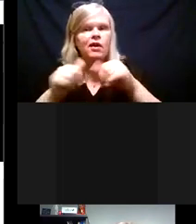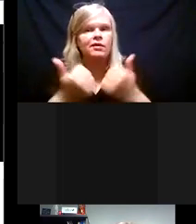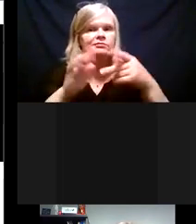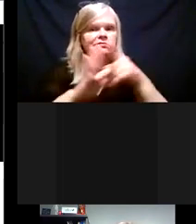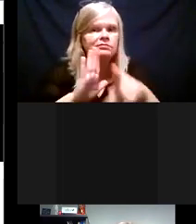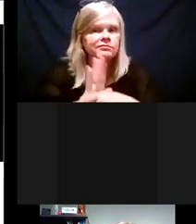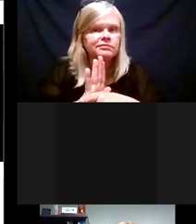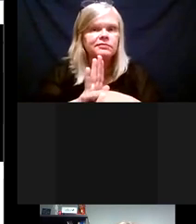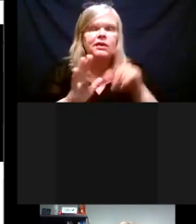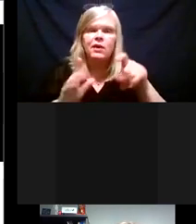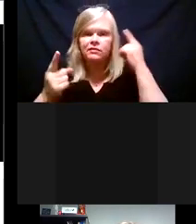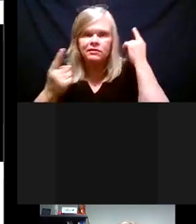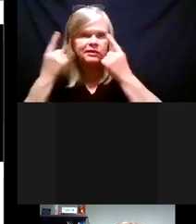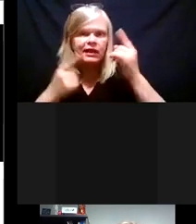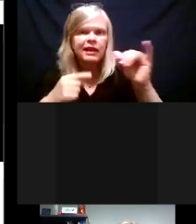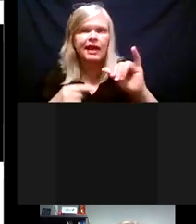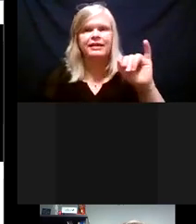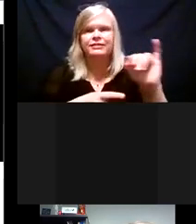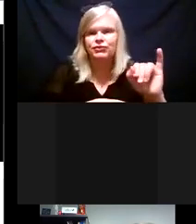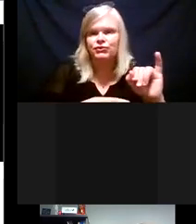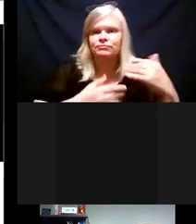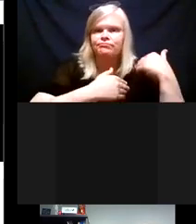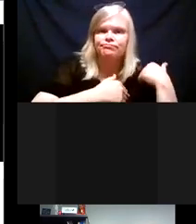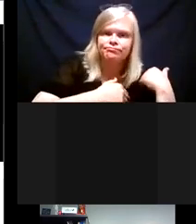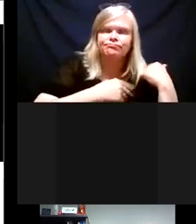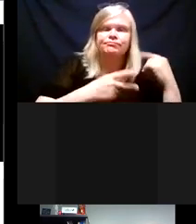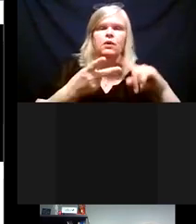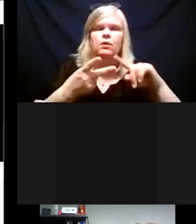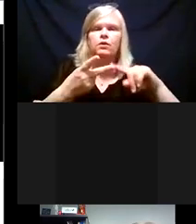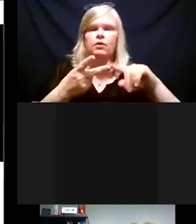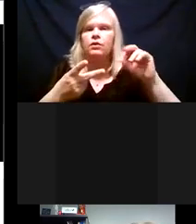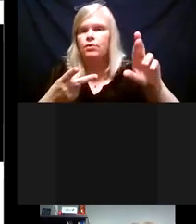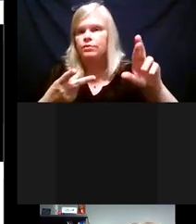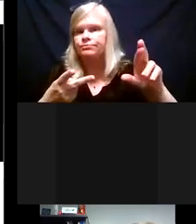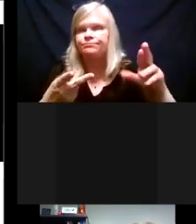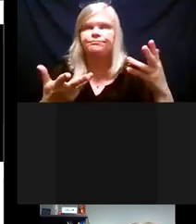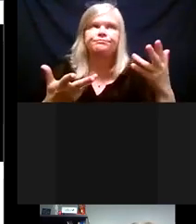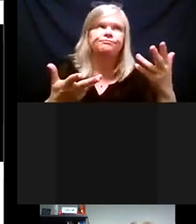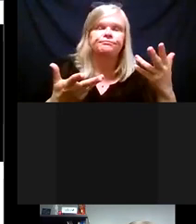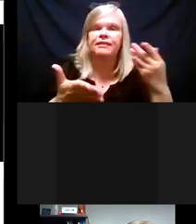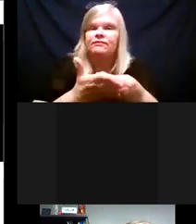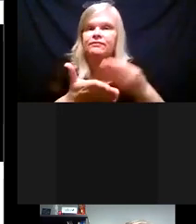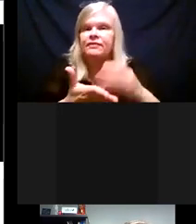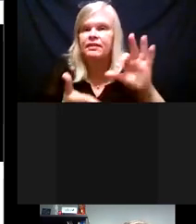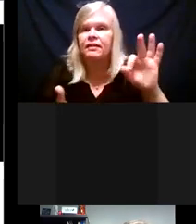CONSIDERATIONS LIKE INSURANCE, FUNDING STREAM OBLIGATIONS,